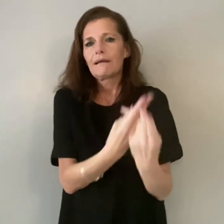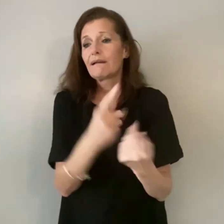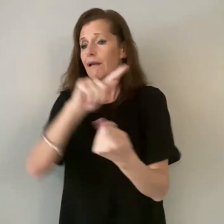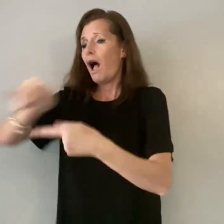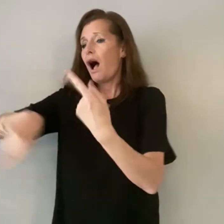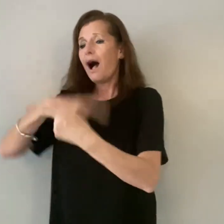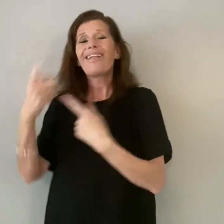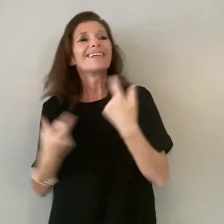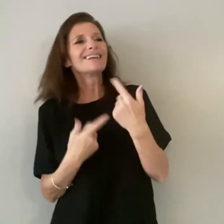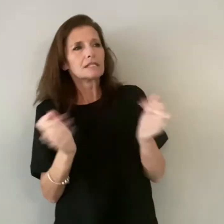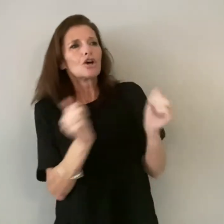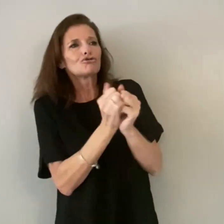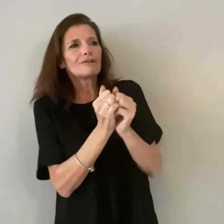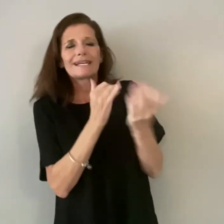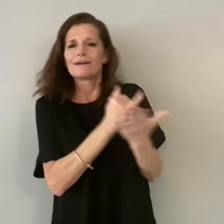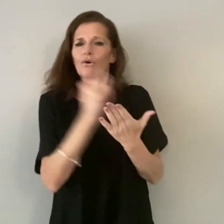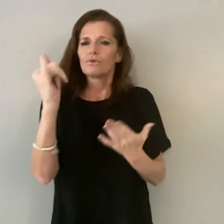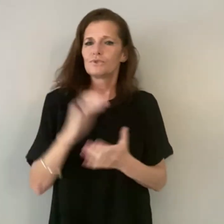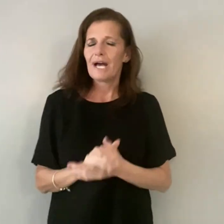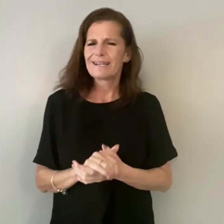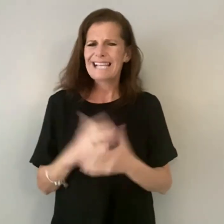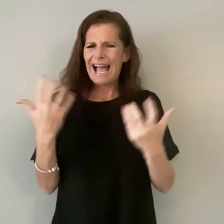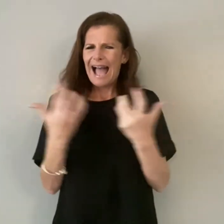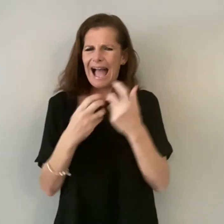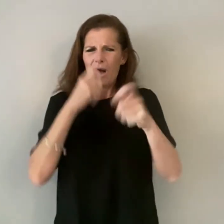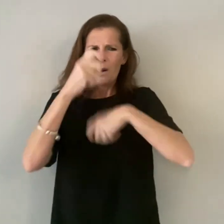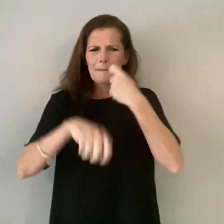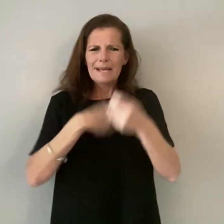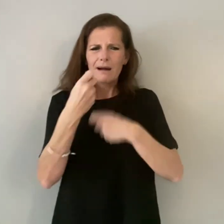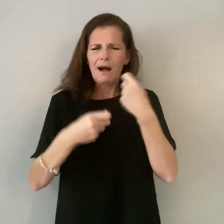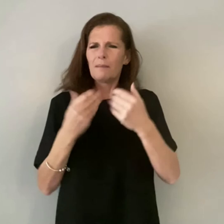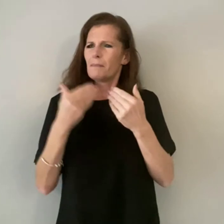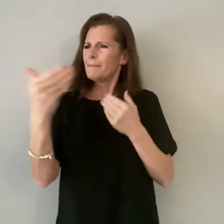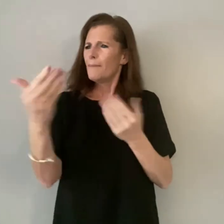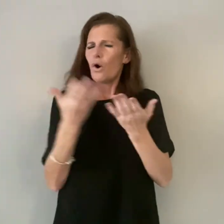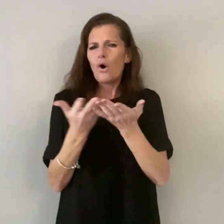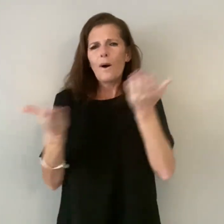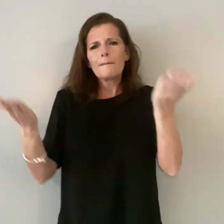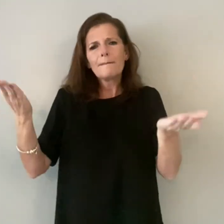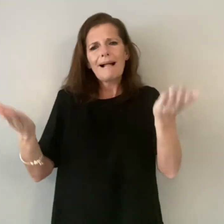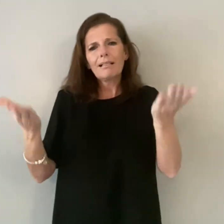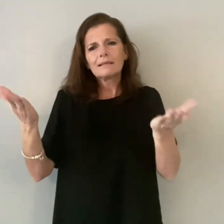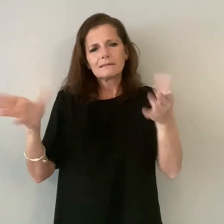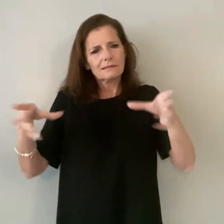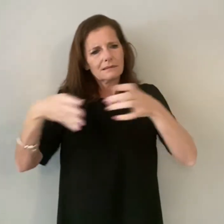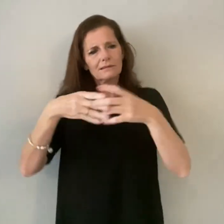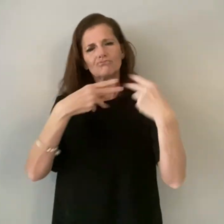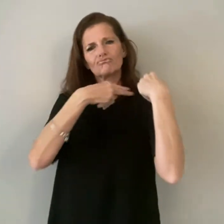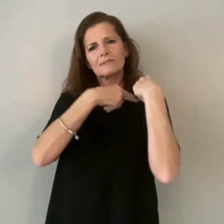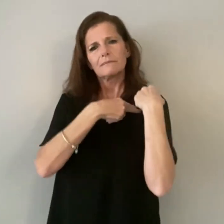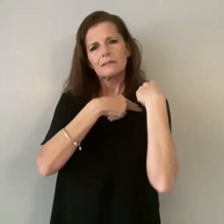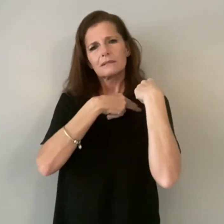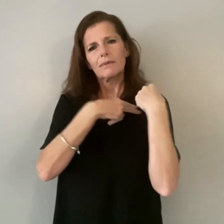And the rest are just there to say yes or no. How do you instill a more balanced collective responsibility